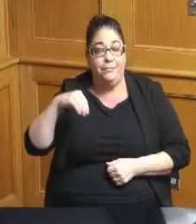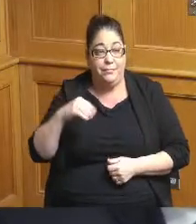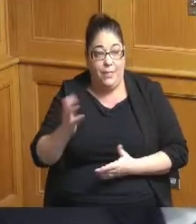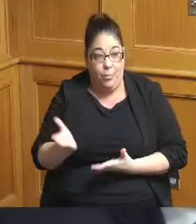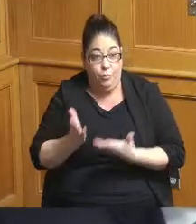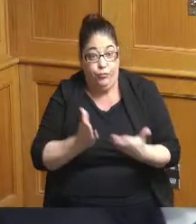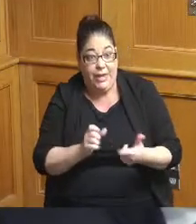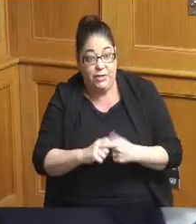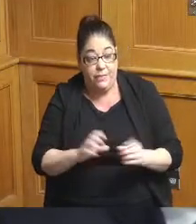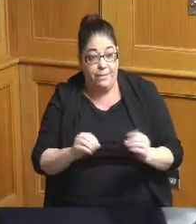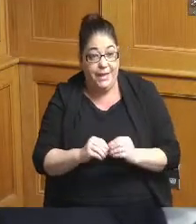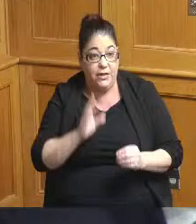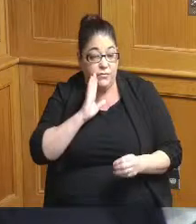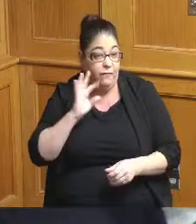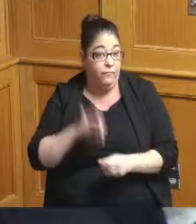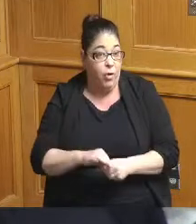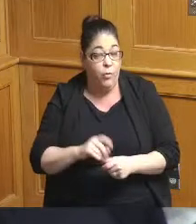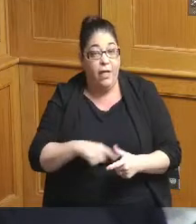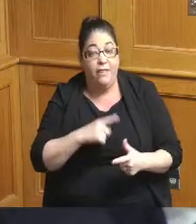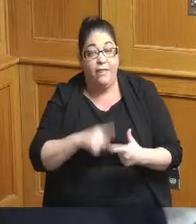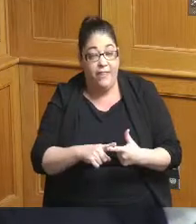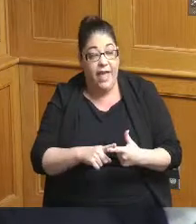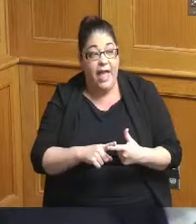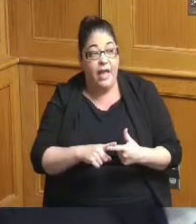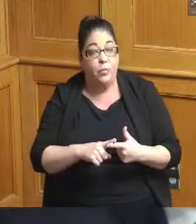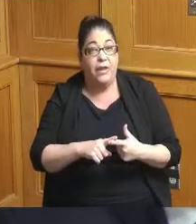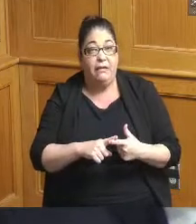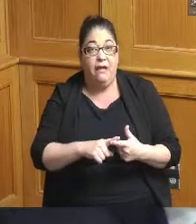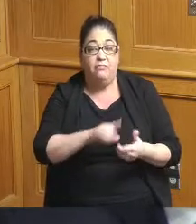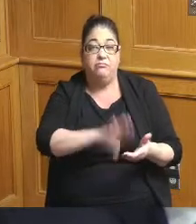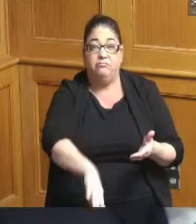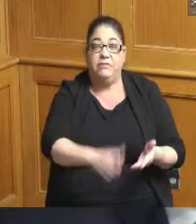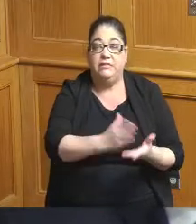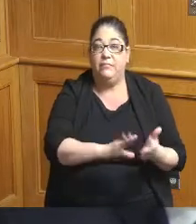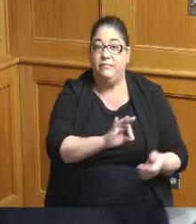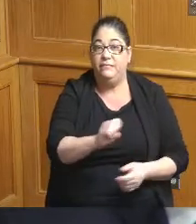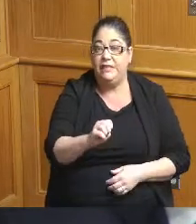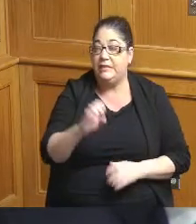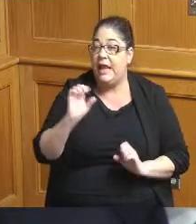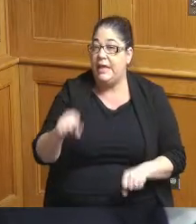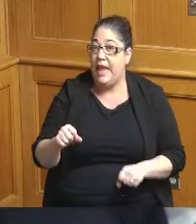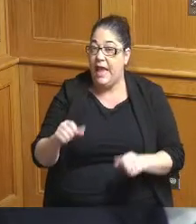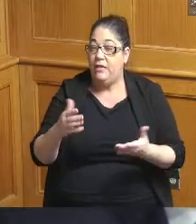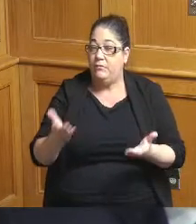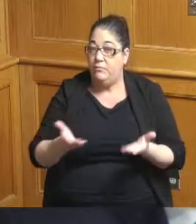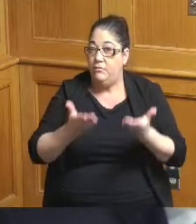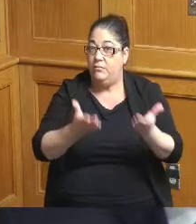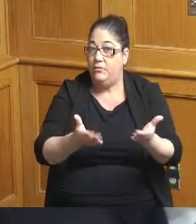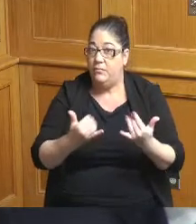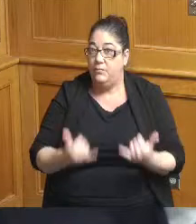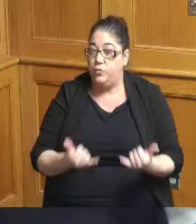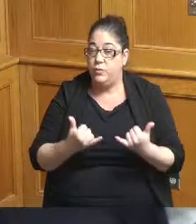be so I'd be happy to advance it by leave Thursday the thought today was just to make sure that there